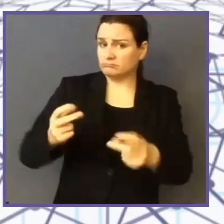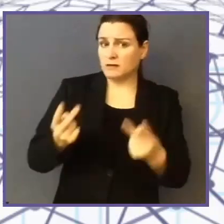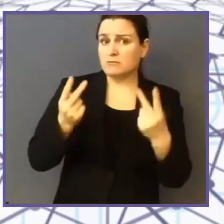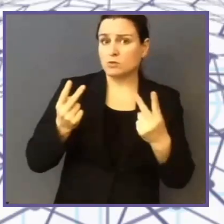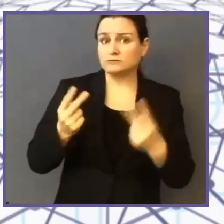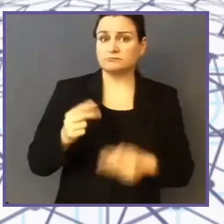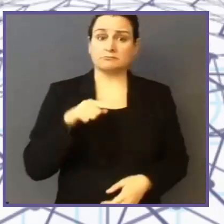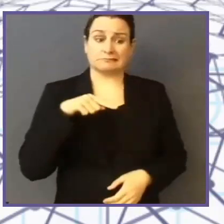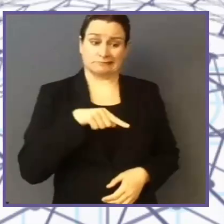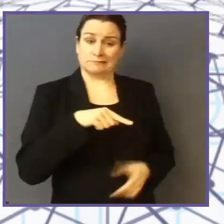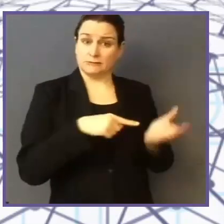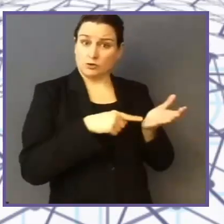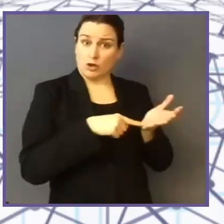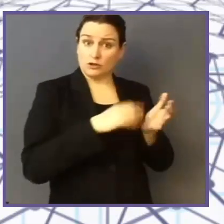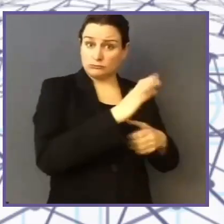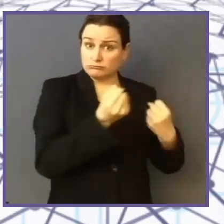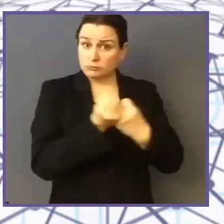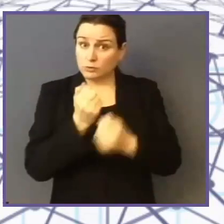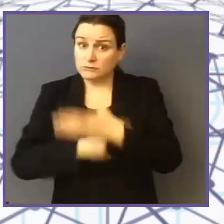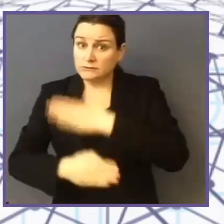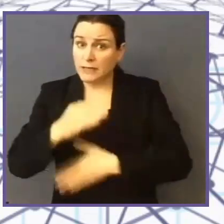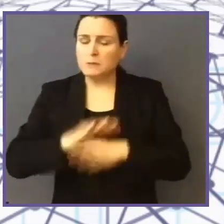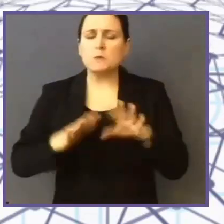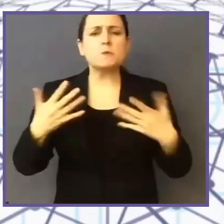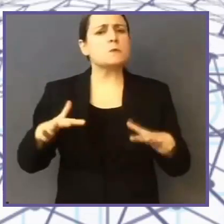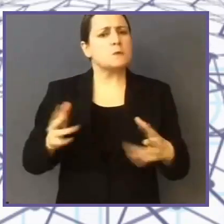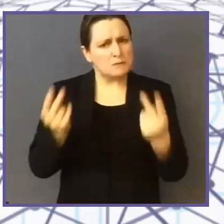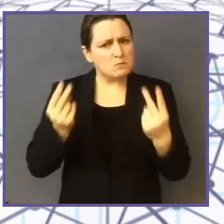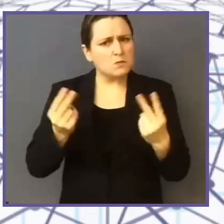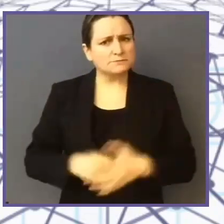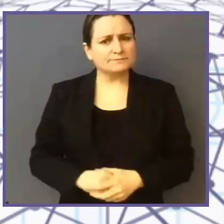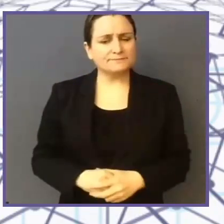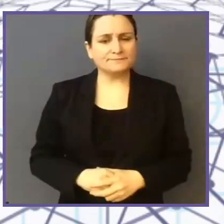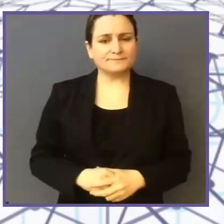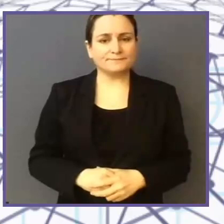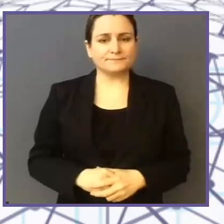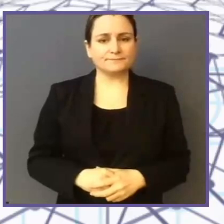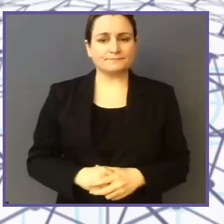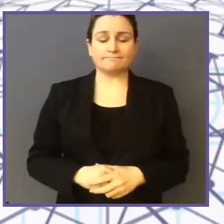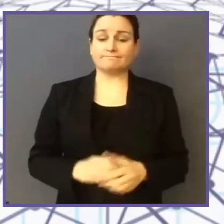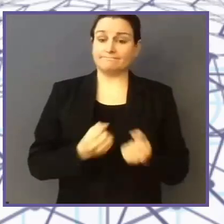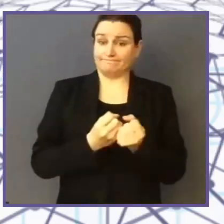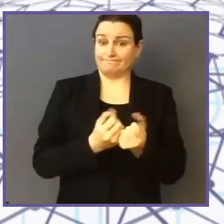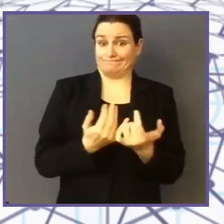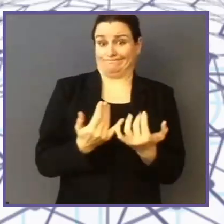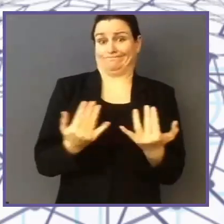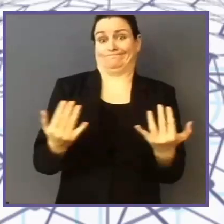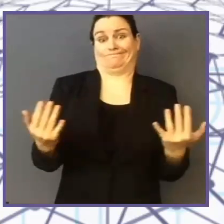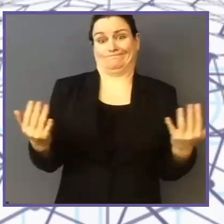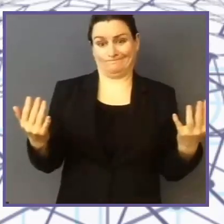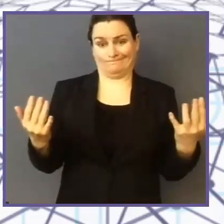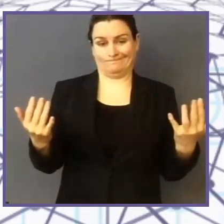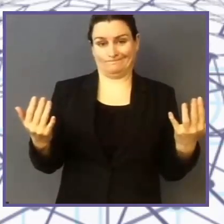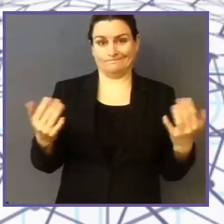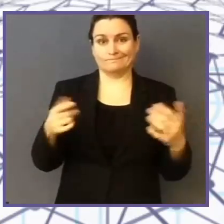We also have strong commitments from a variety of stakeholders, including multilateral agencies,